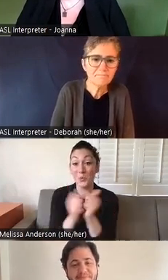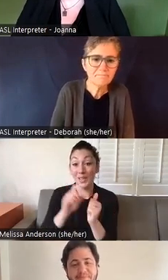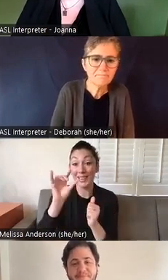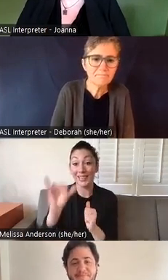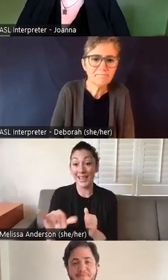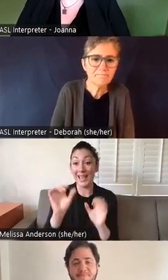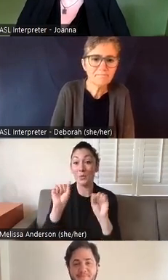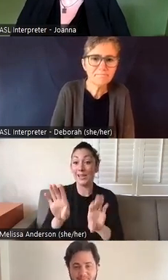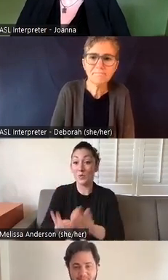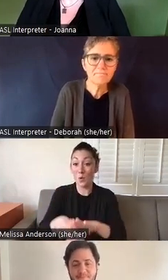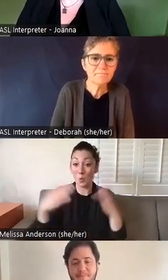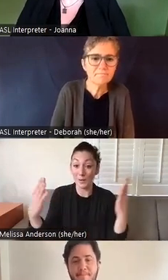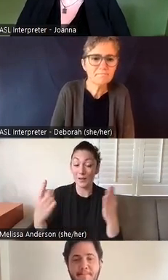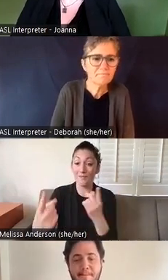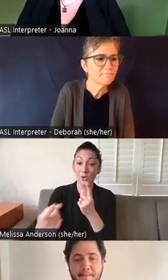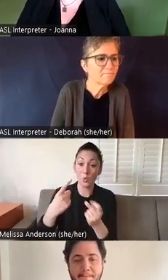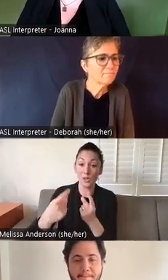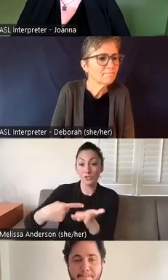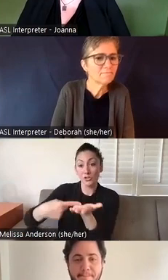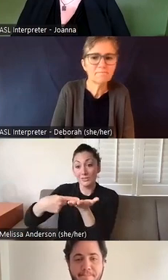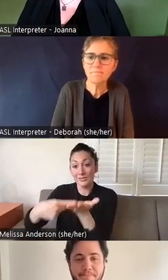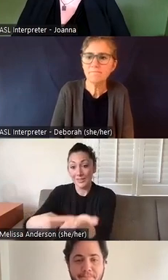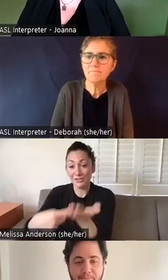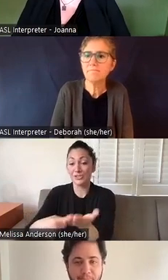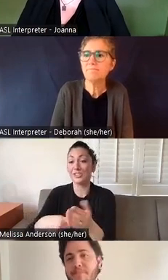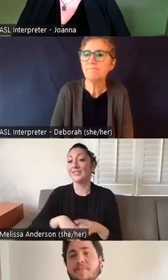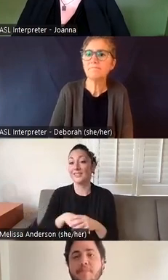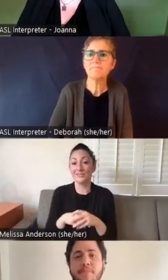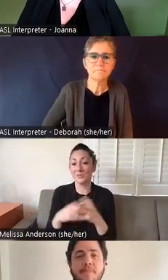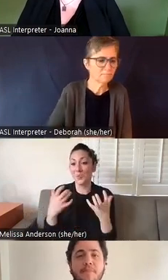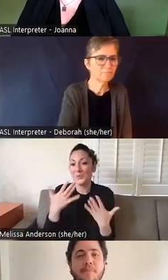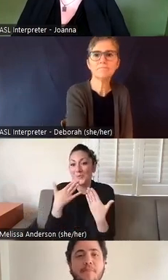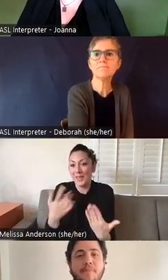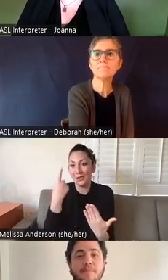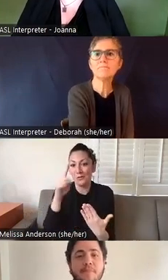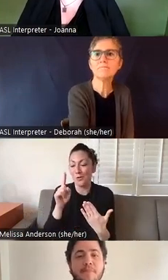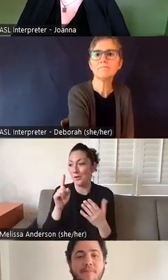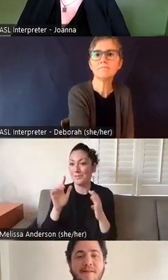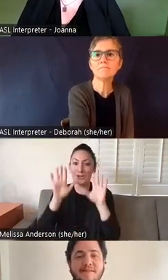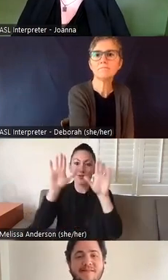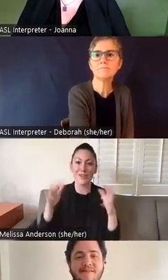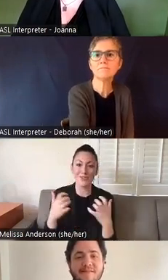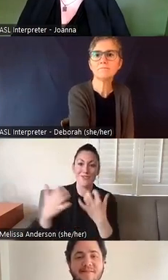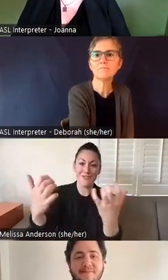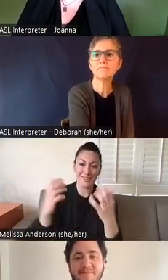Right, okay. So with that, we can open for questions and discussion. Thank you